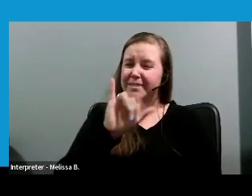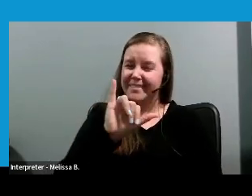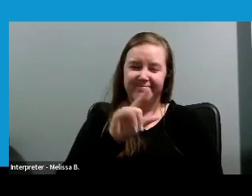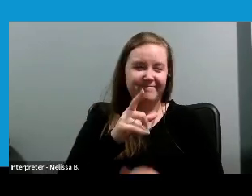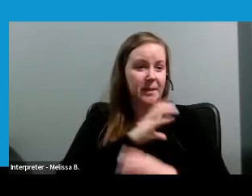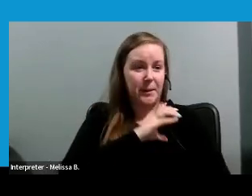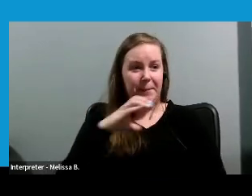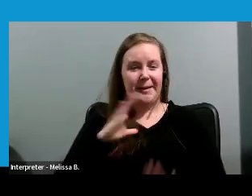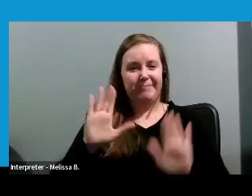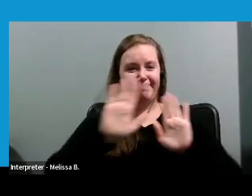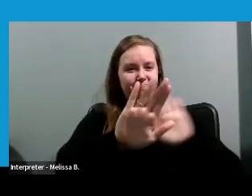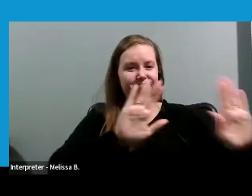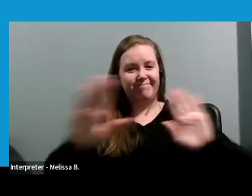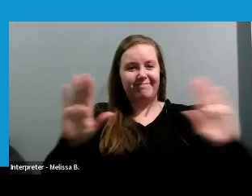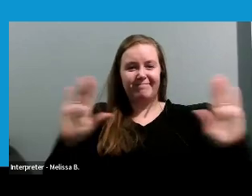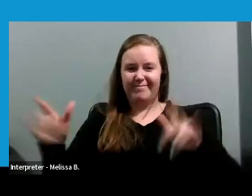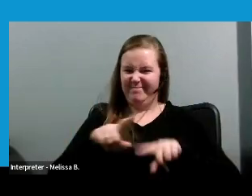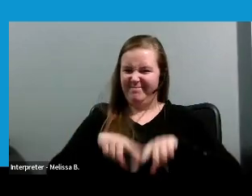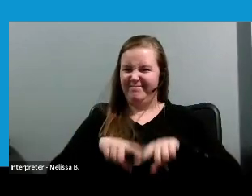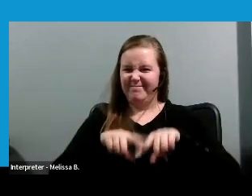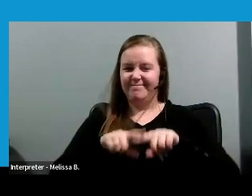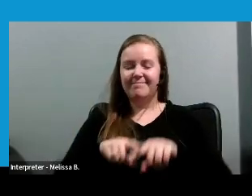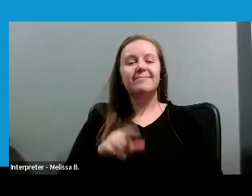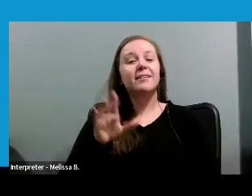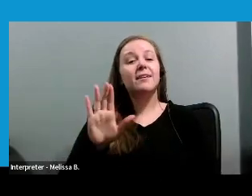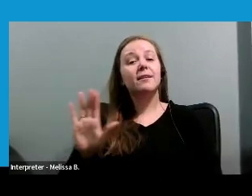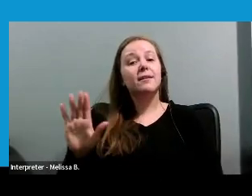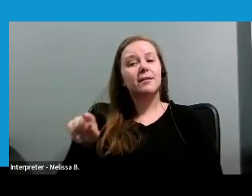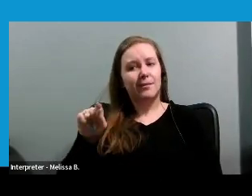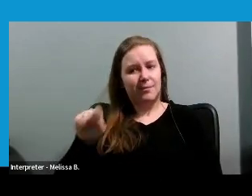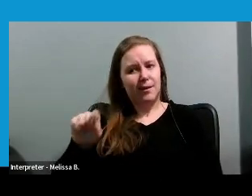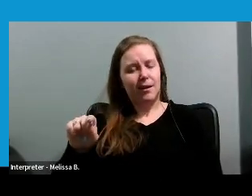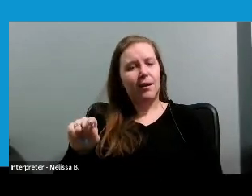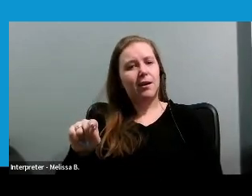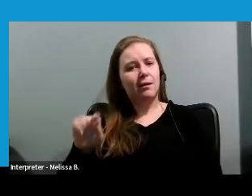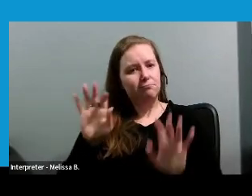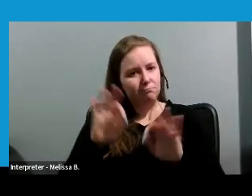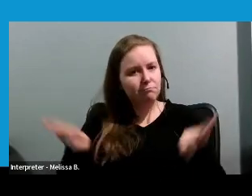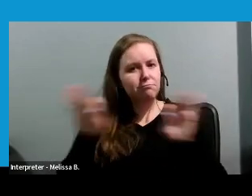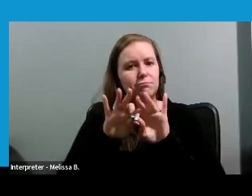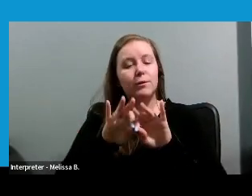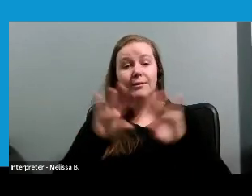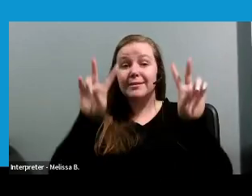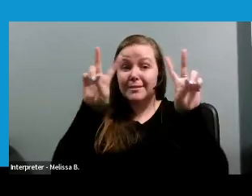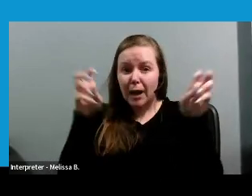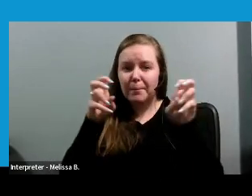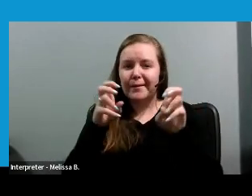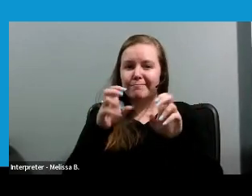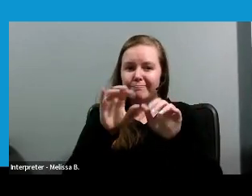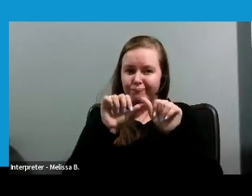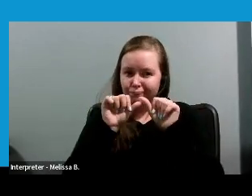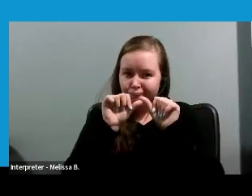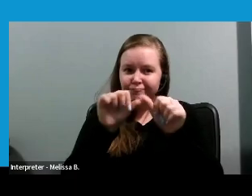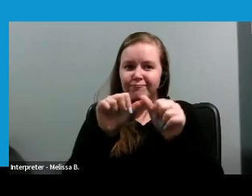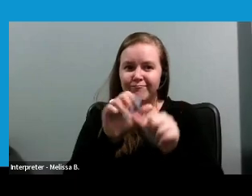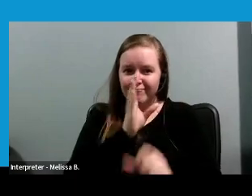Shannon Spencer (she/her): They're more focused on, like, they want to make sure that you stay on topic, and will cut you off.